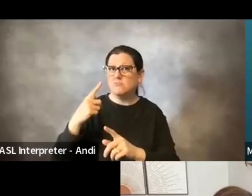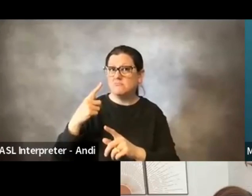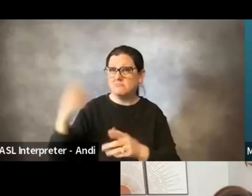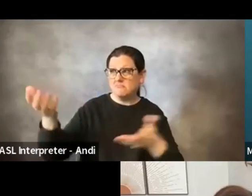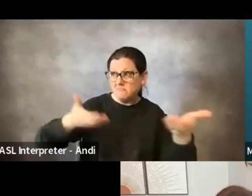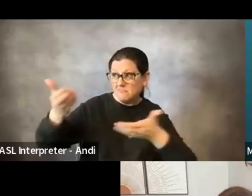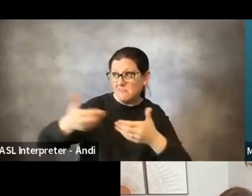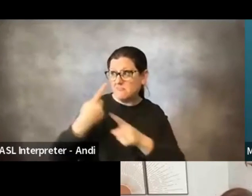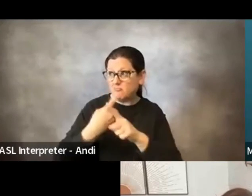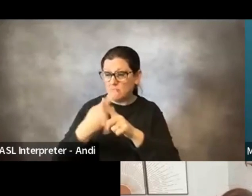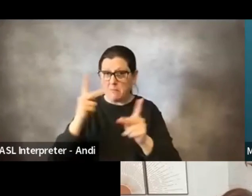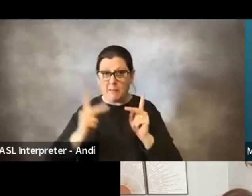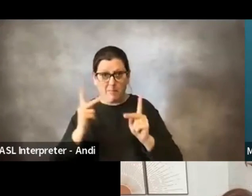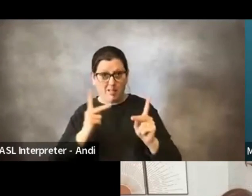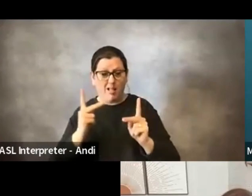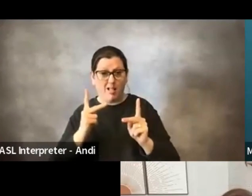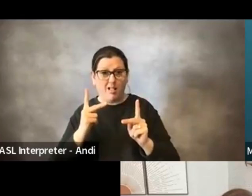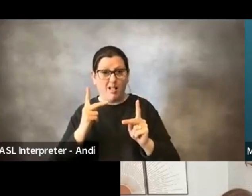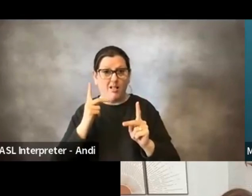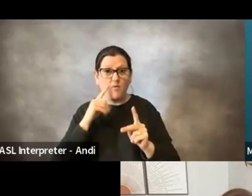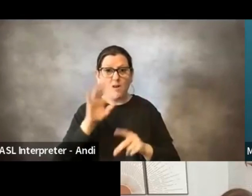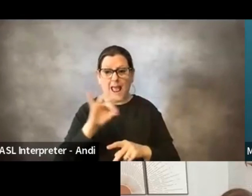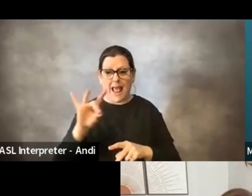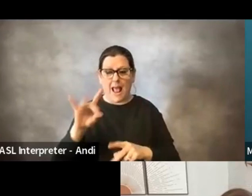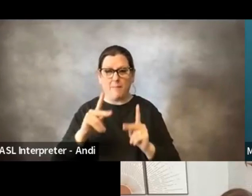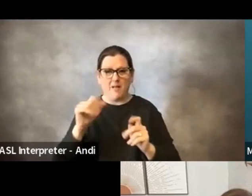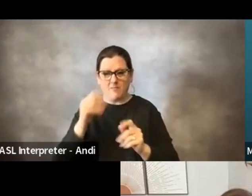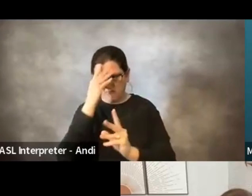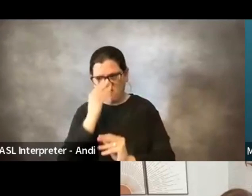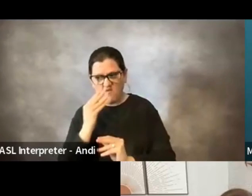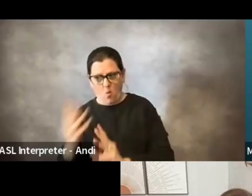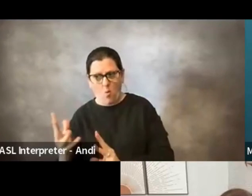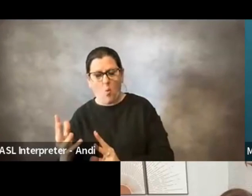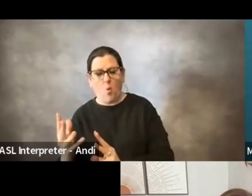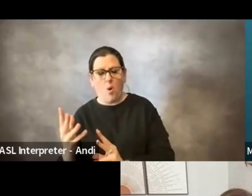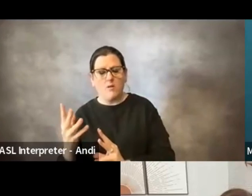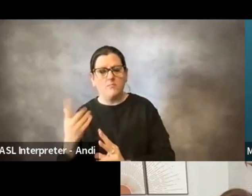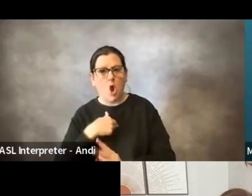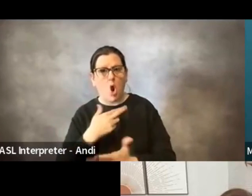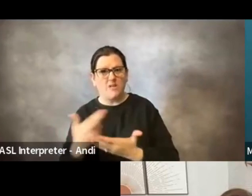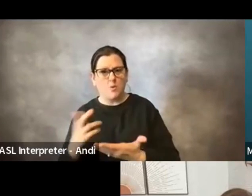that, you know, the nine at the crisis lifeline folks can be informed about the resources that might be available within the state.